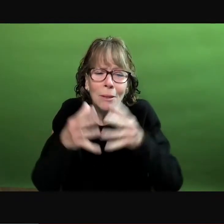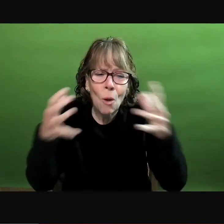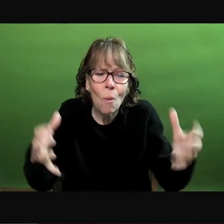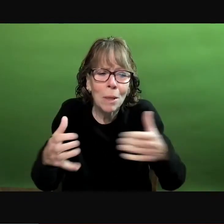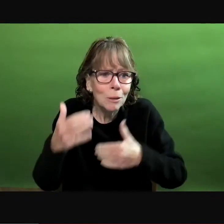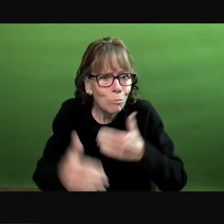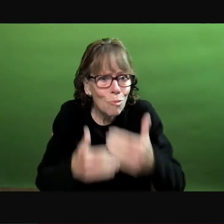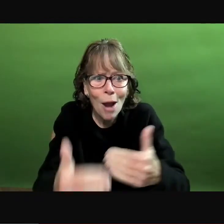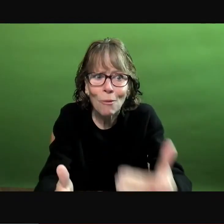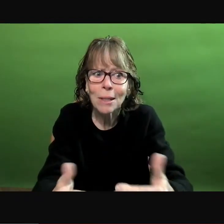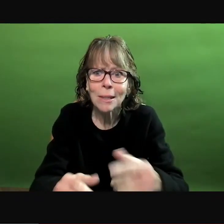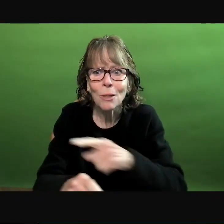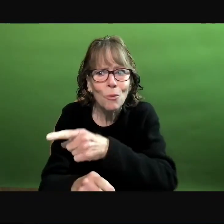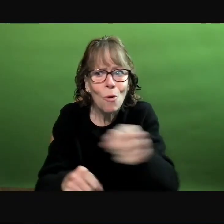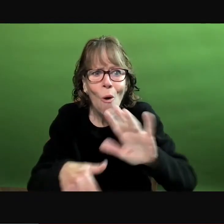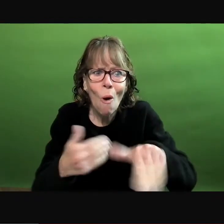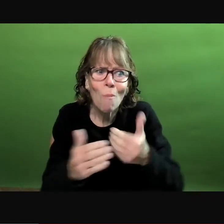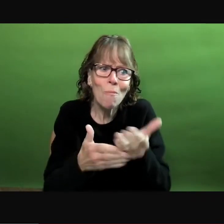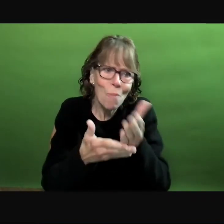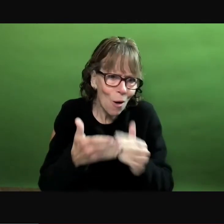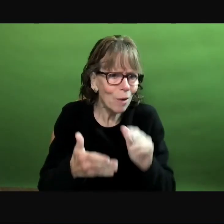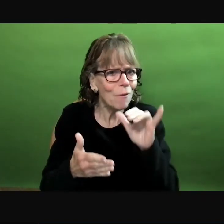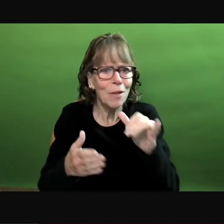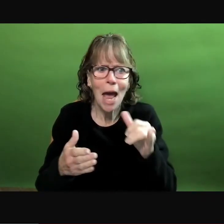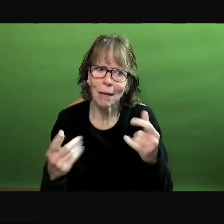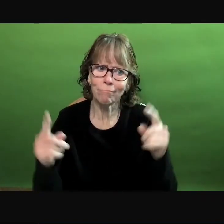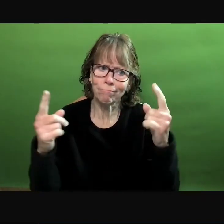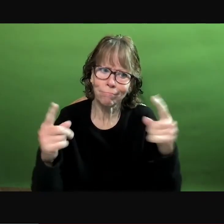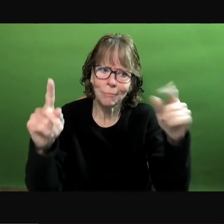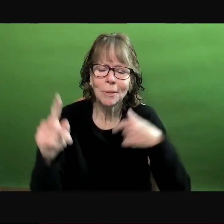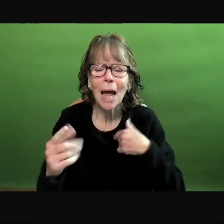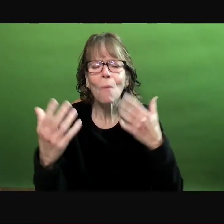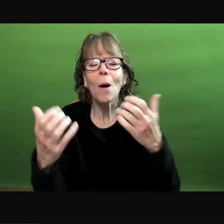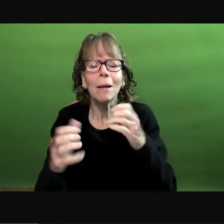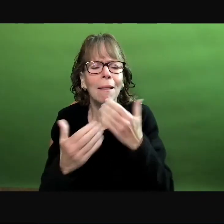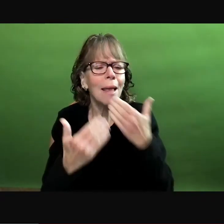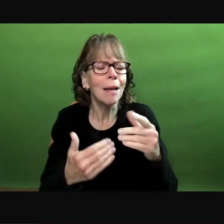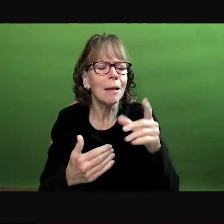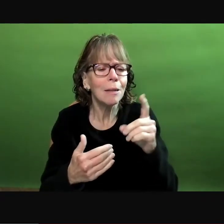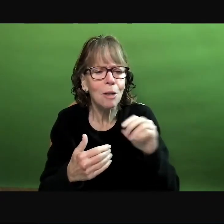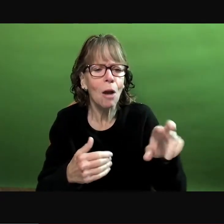forward. I wanna echo Dr. Poullos in thanking all the sponsors, the speakers,